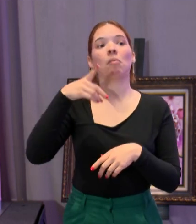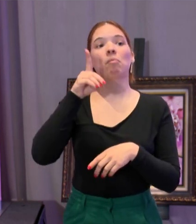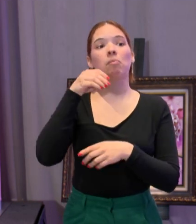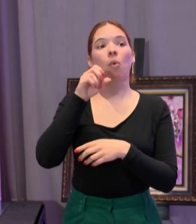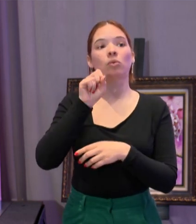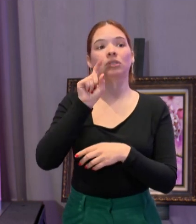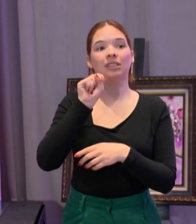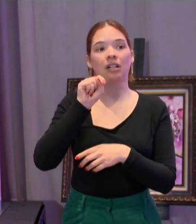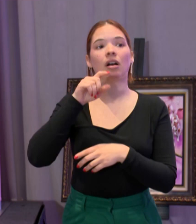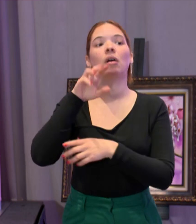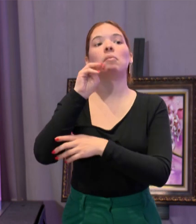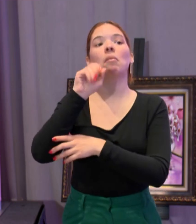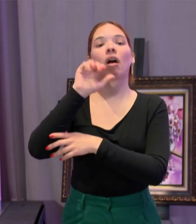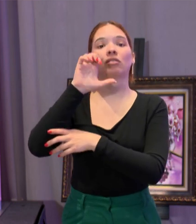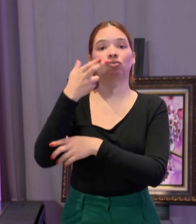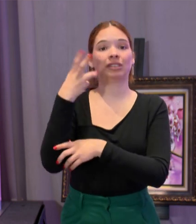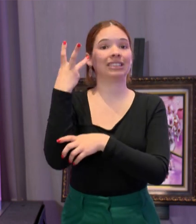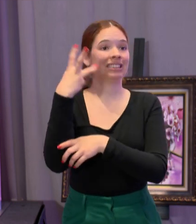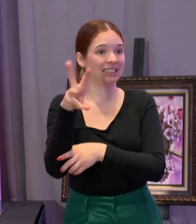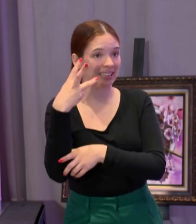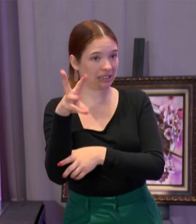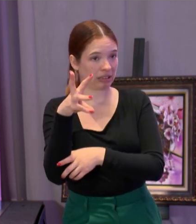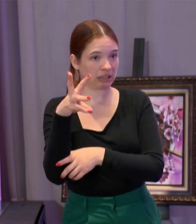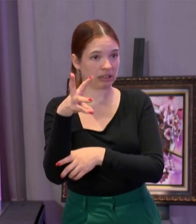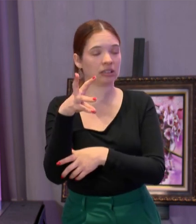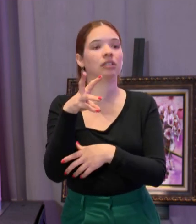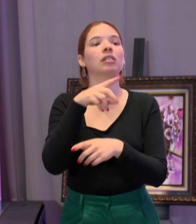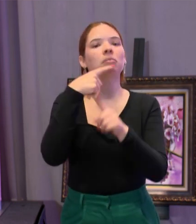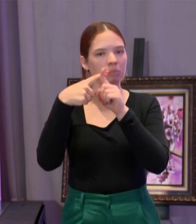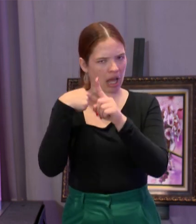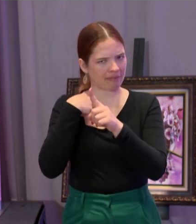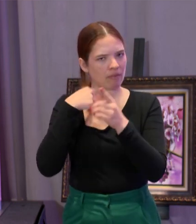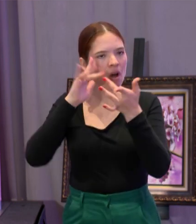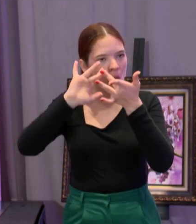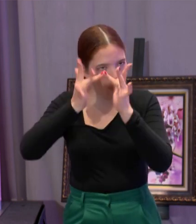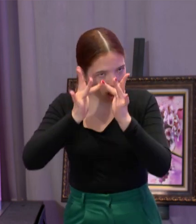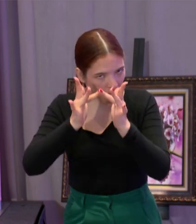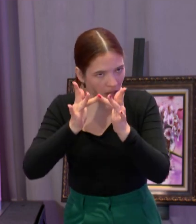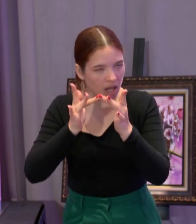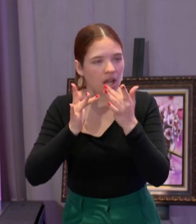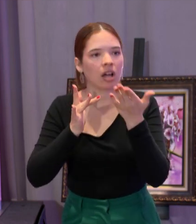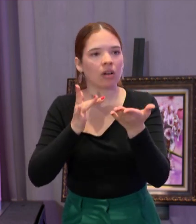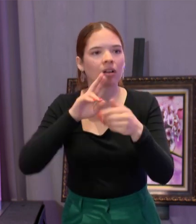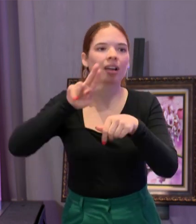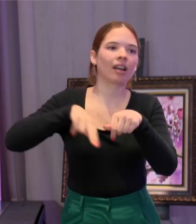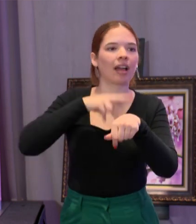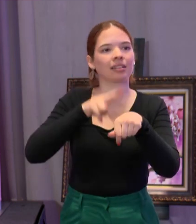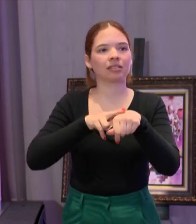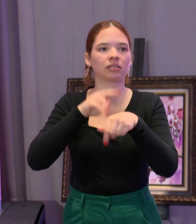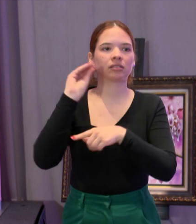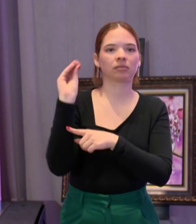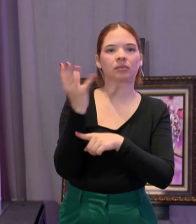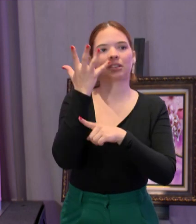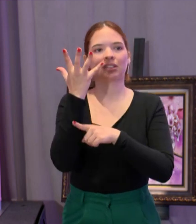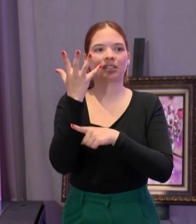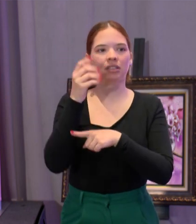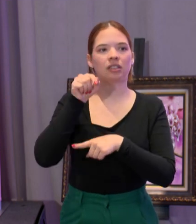AND ALSO, OF COURSE, GO TO